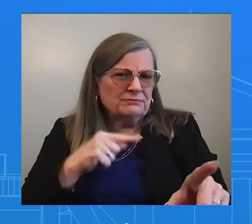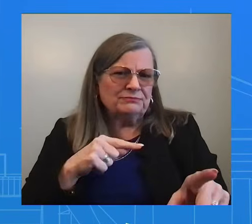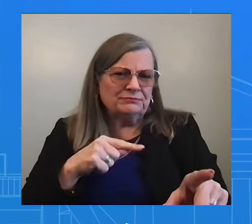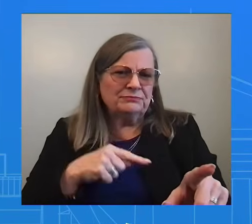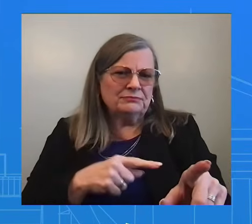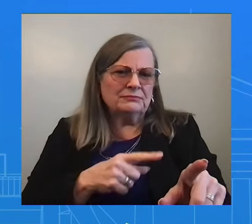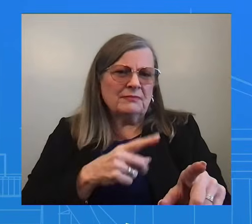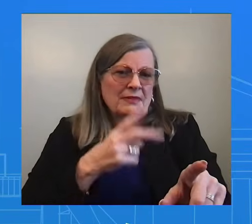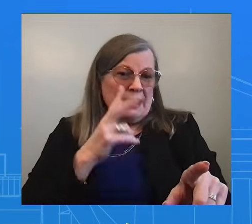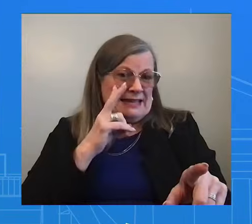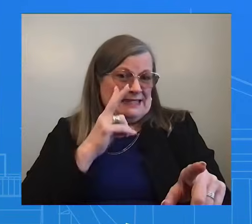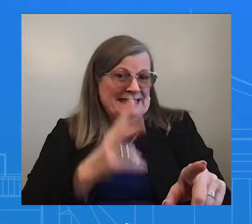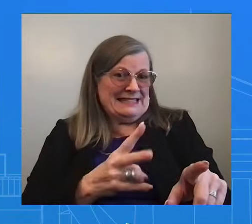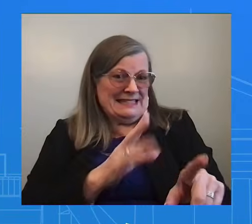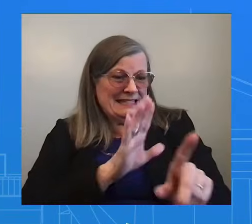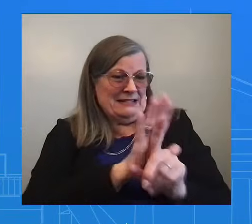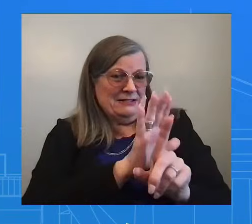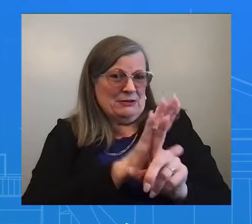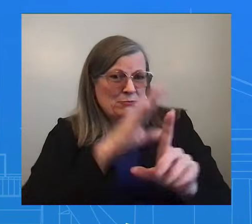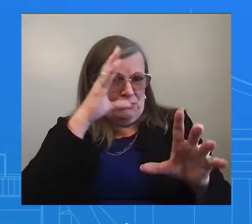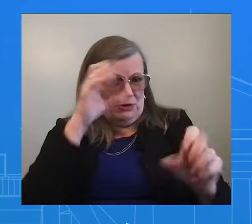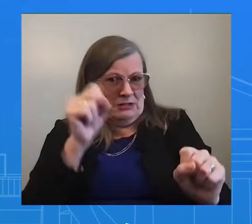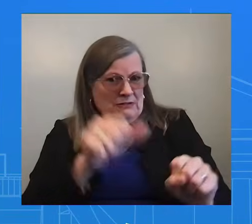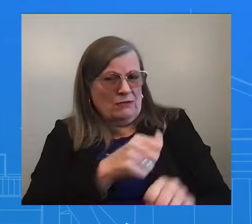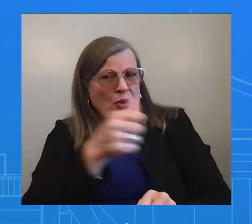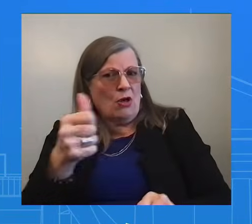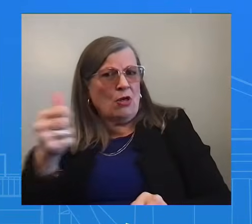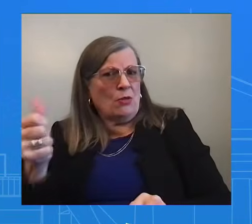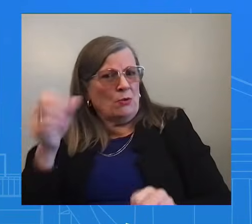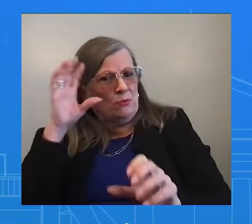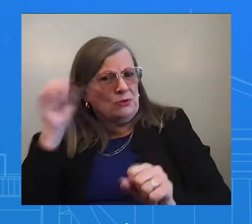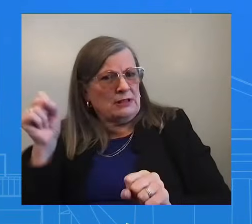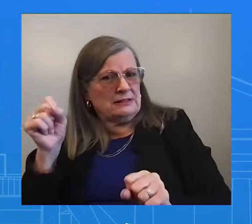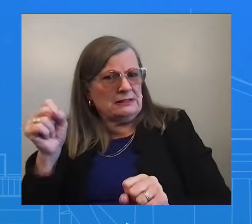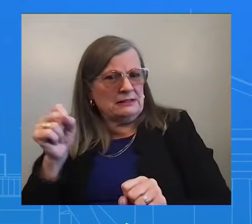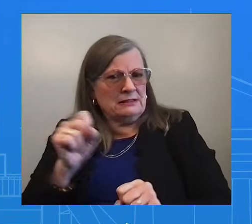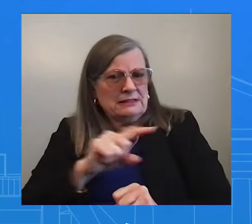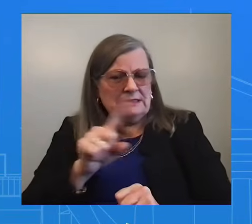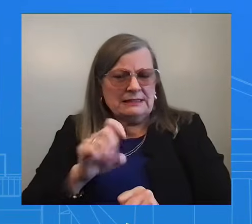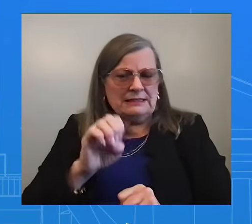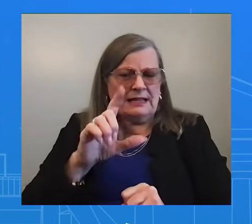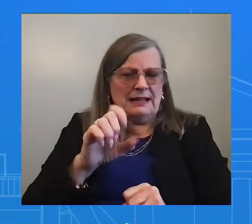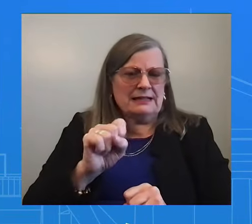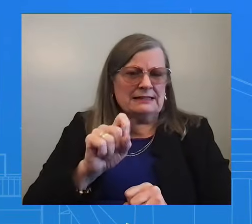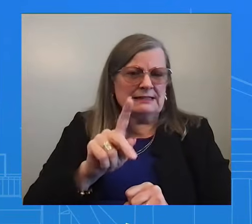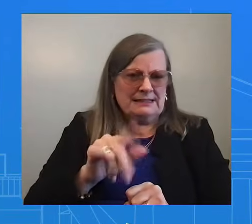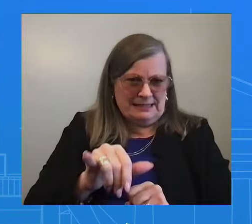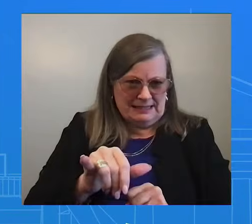And so, you know, the President certainly was very engaged with members of --